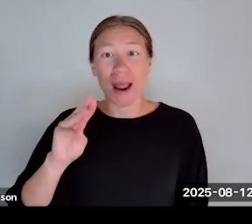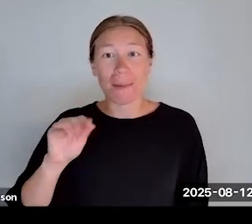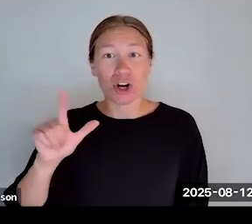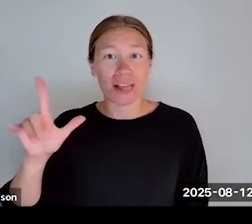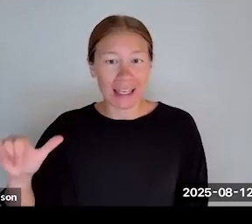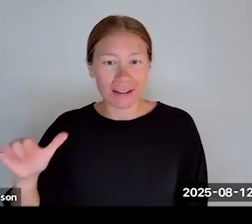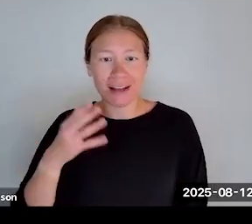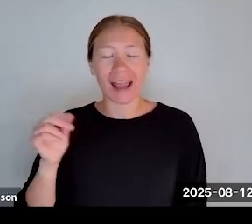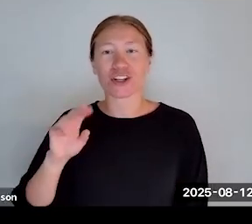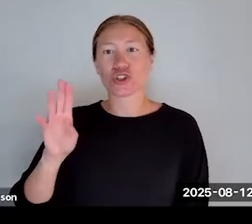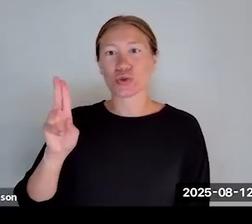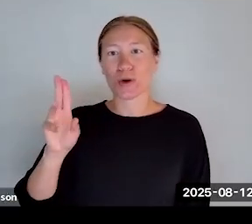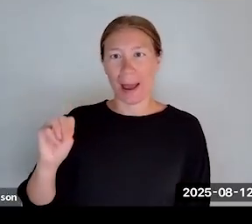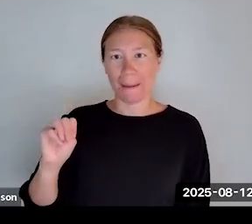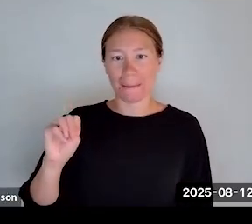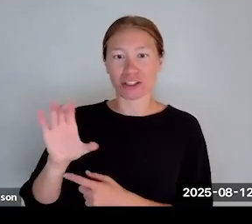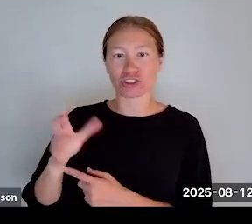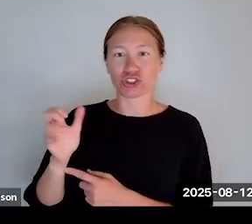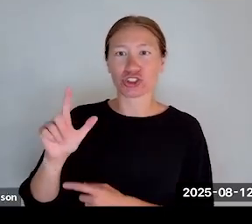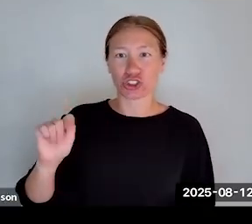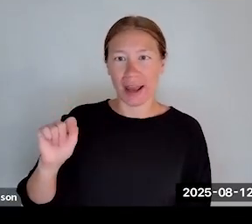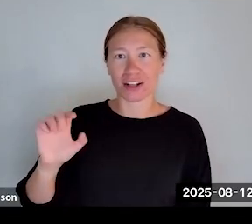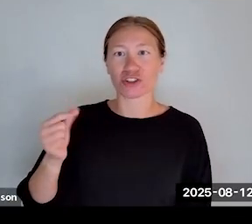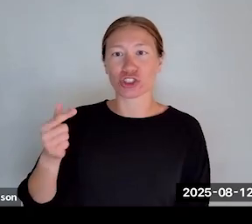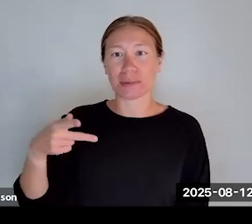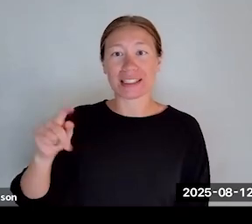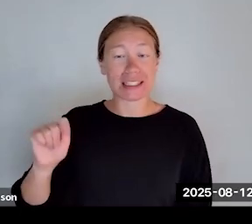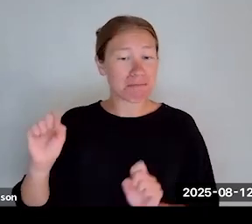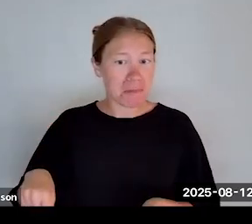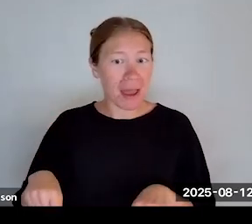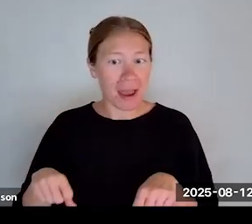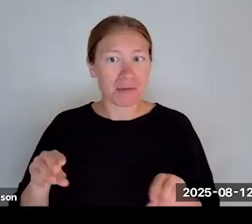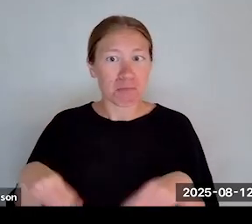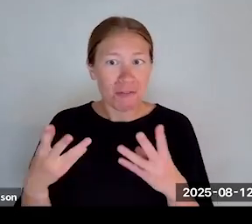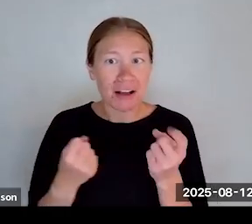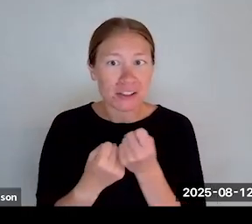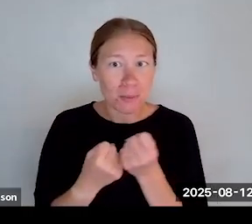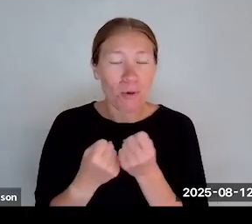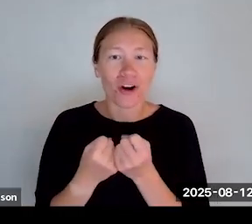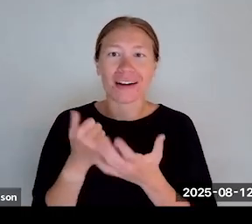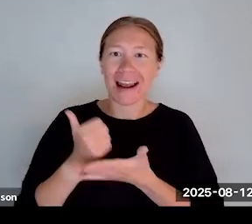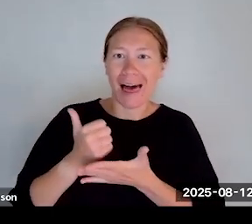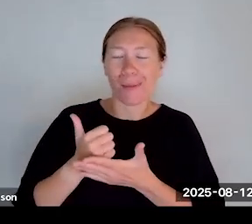to enhance the clarity and conciseness of your communication supporting the application of the seven Cs.